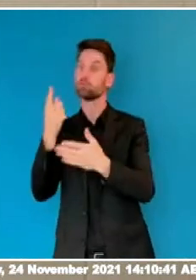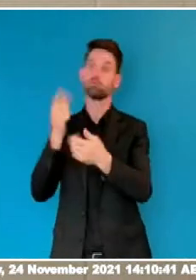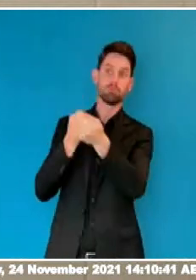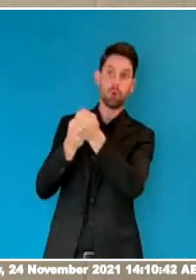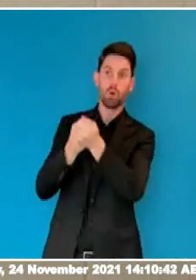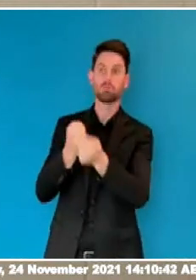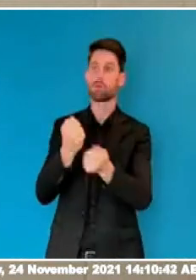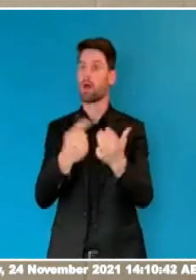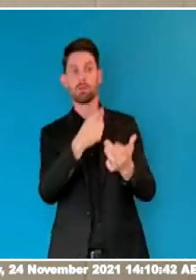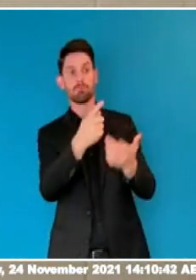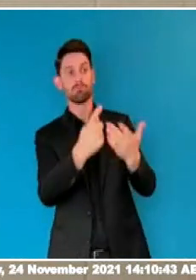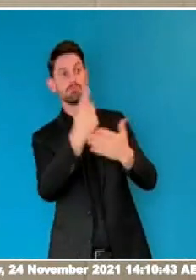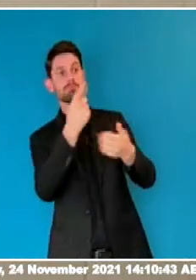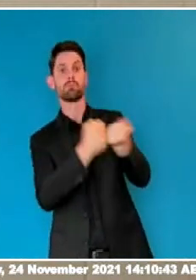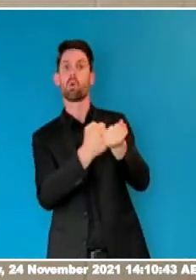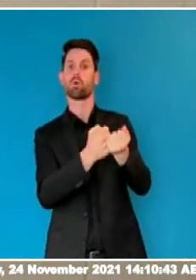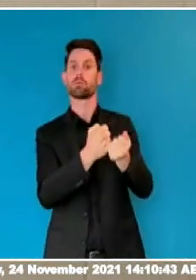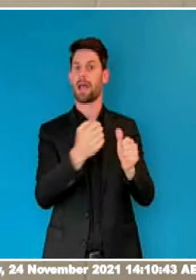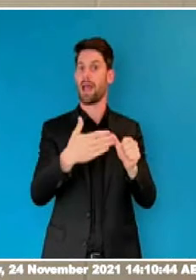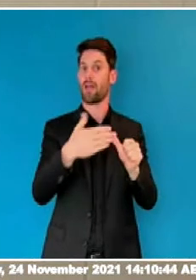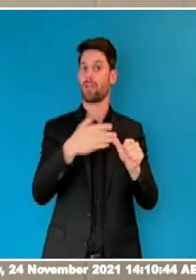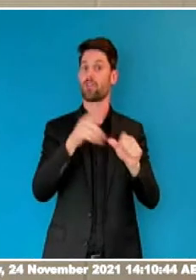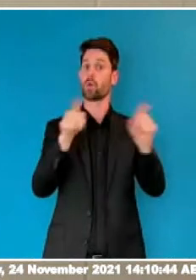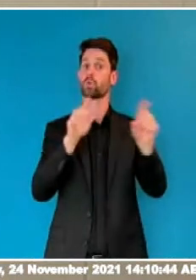organisations that have the funding and support to carry this forward.